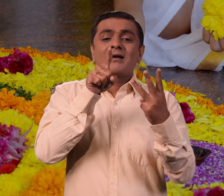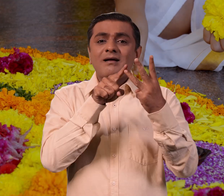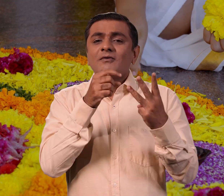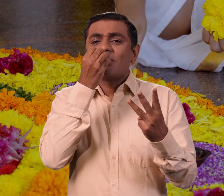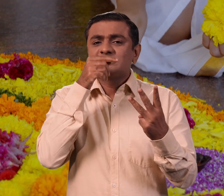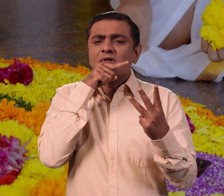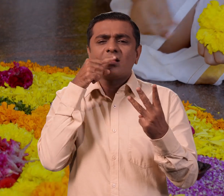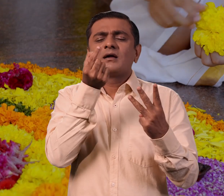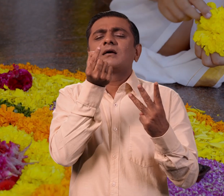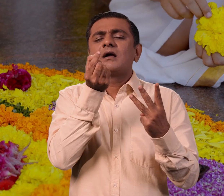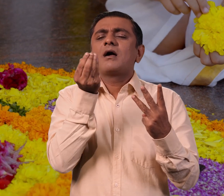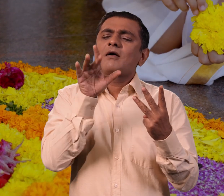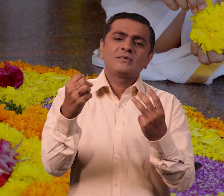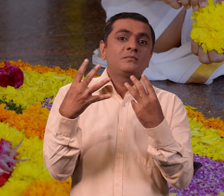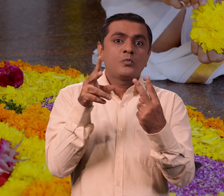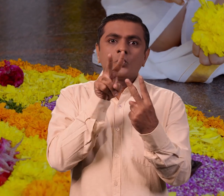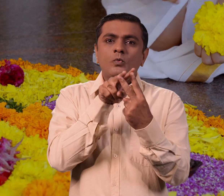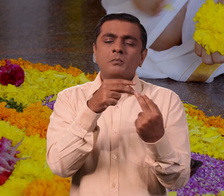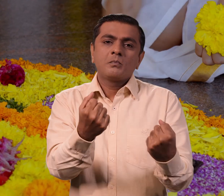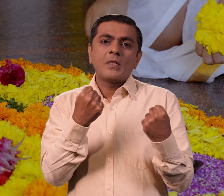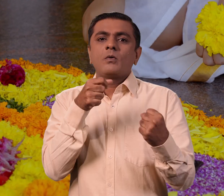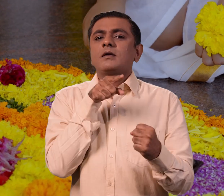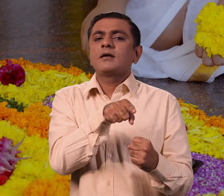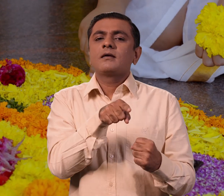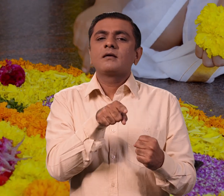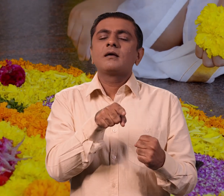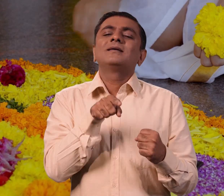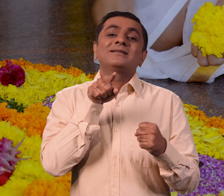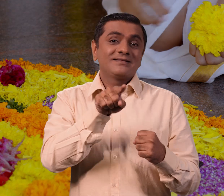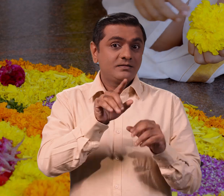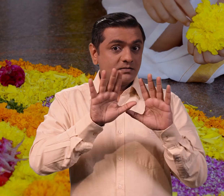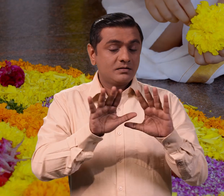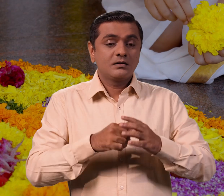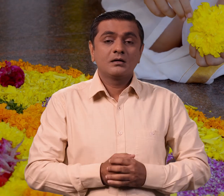Genda flower is also available in red sometimes but orange and yellow are more attractive.